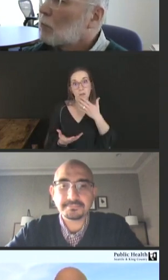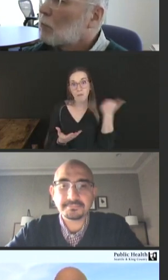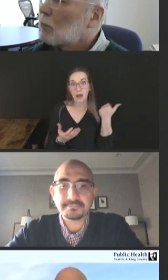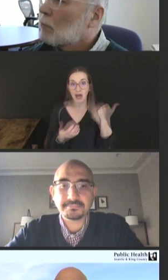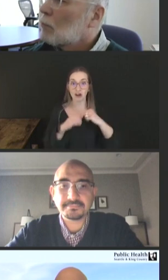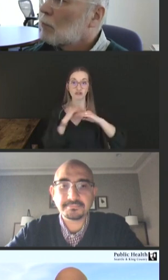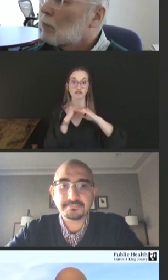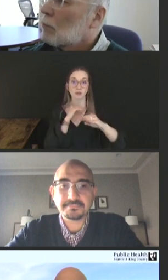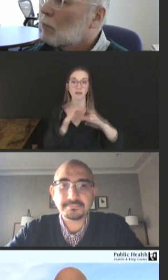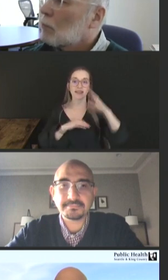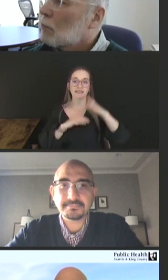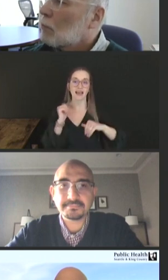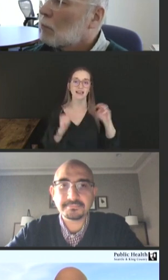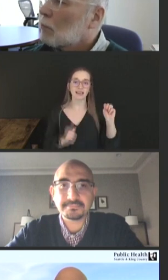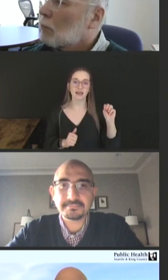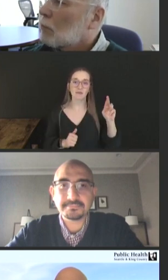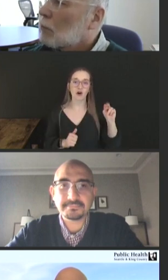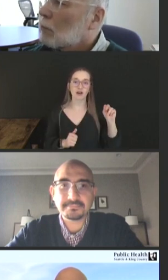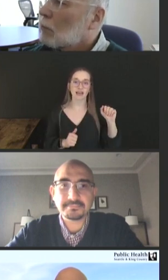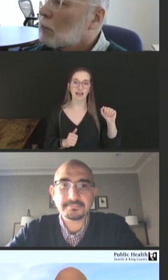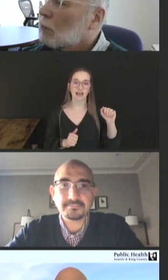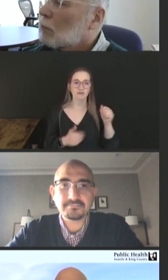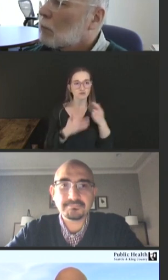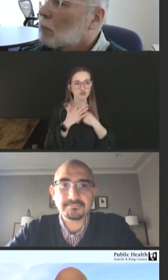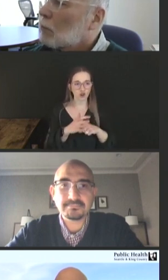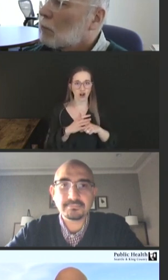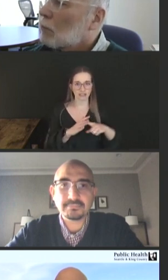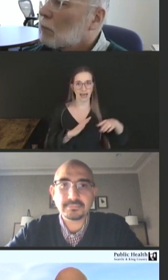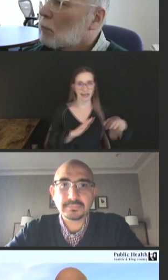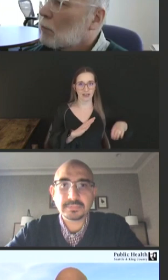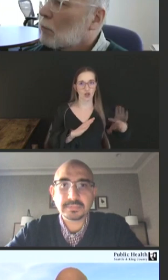mRNA platforms. It starts at a lower level, though. So that's why you can